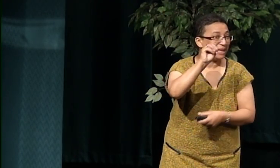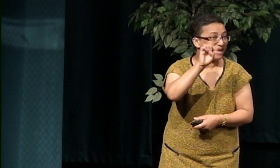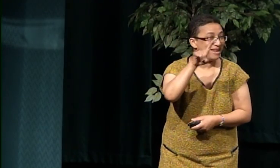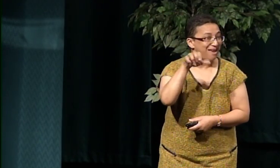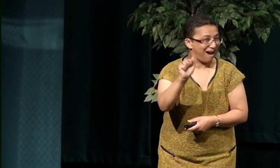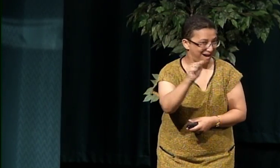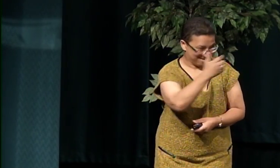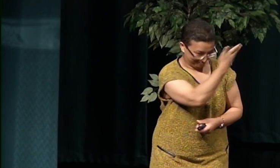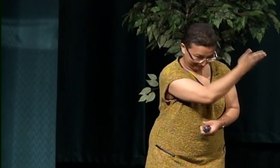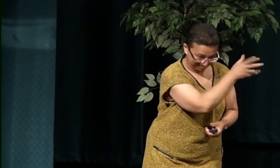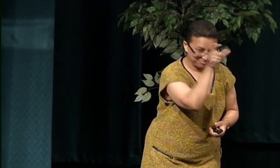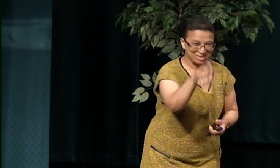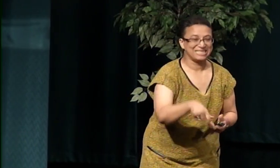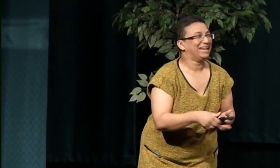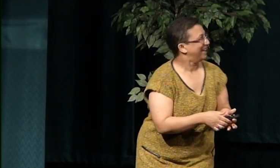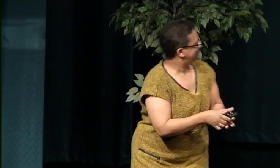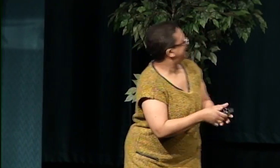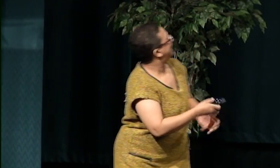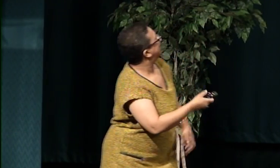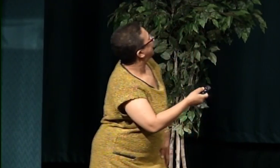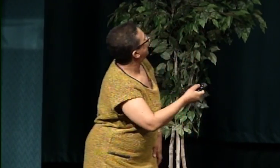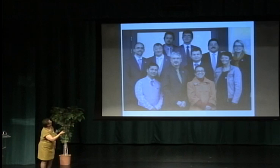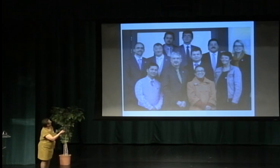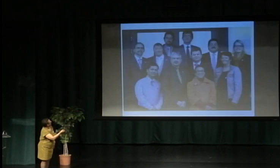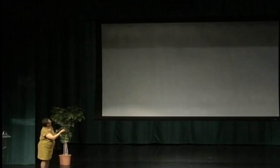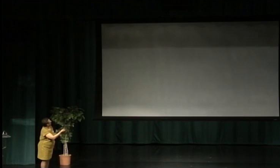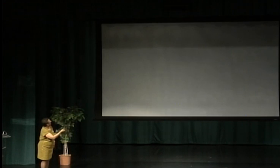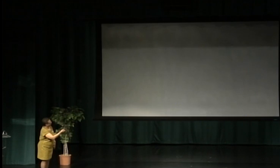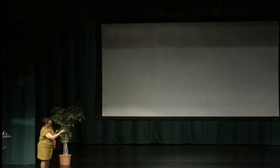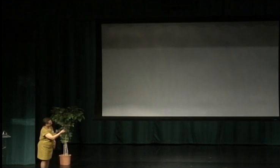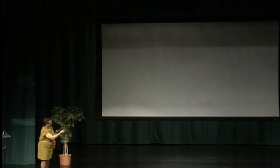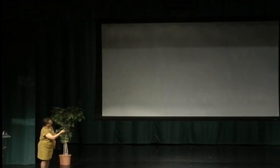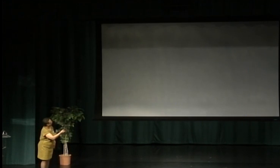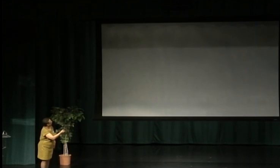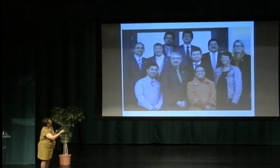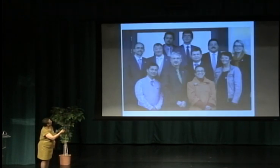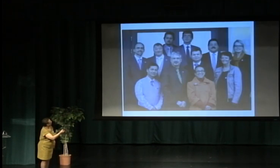He used to be involved with media.